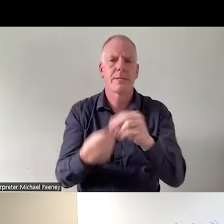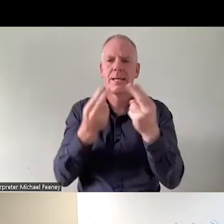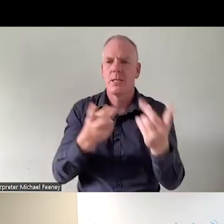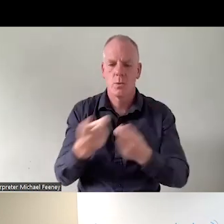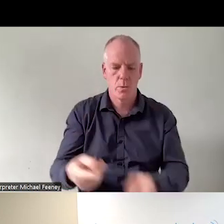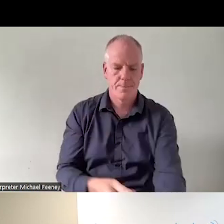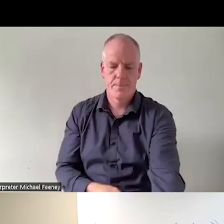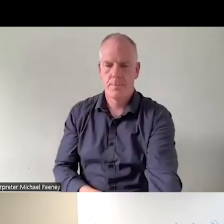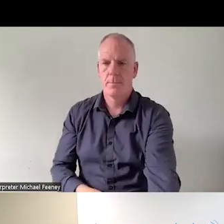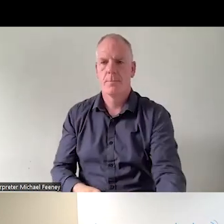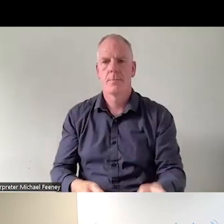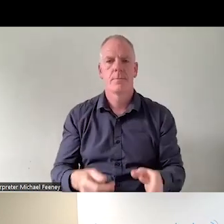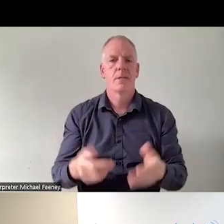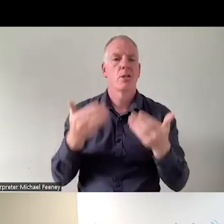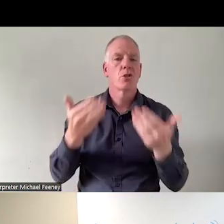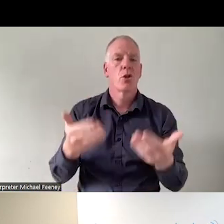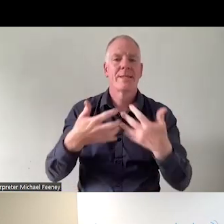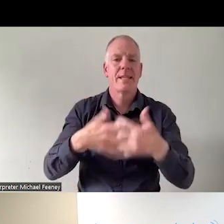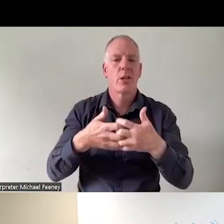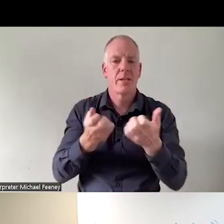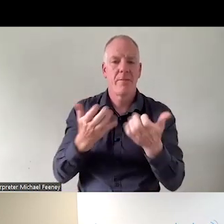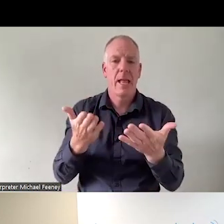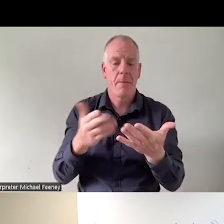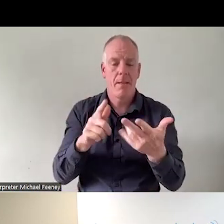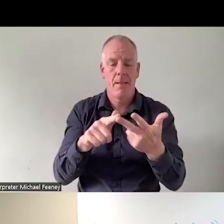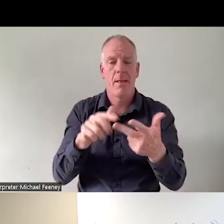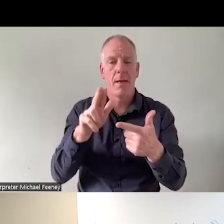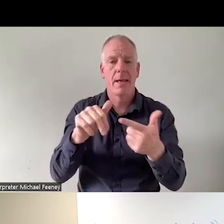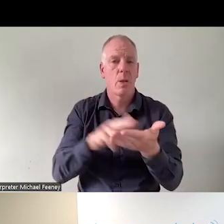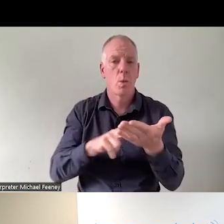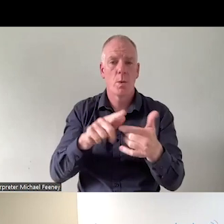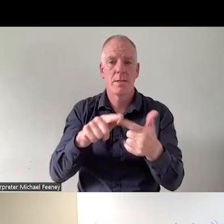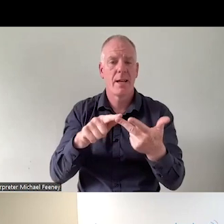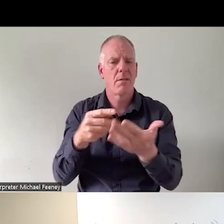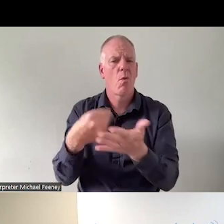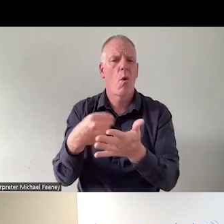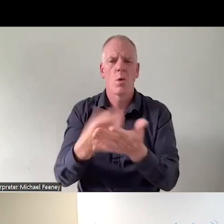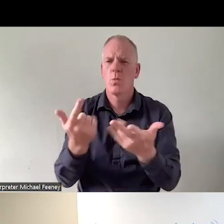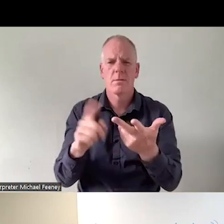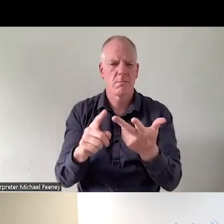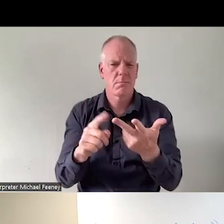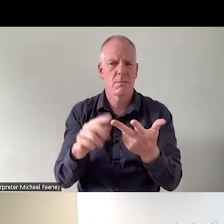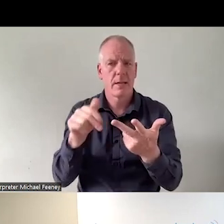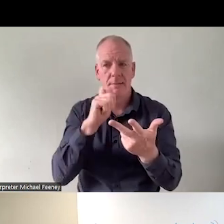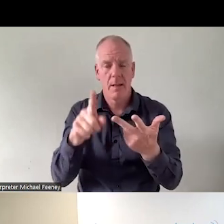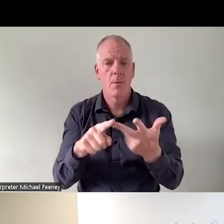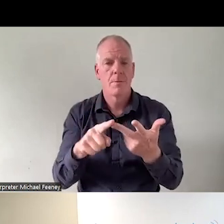the current technologies available and an indication of cost, just to give you something to work with.